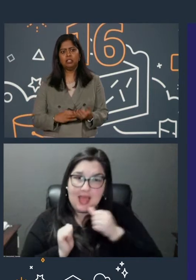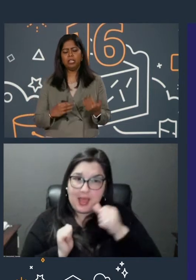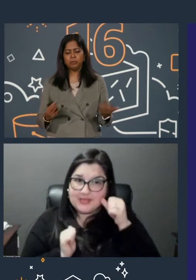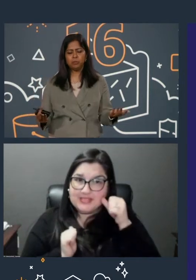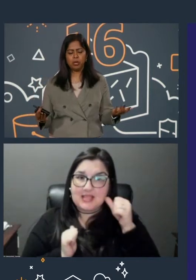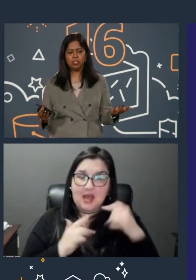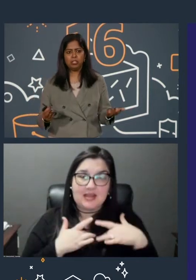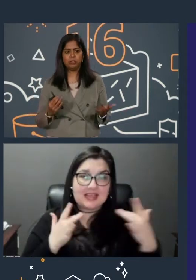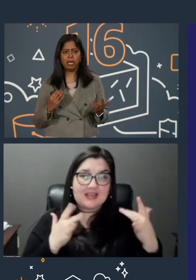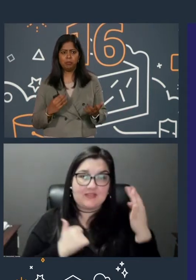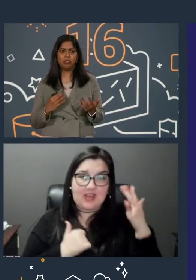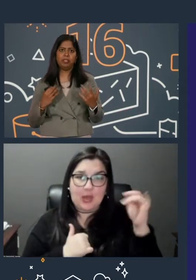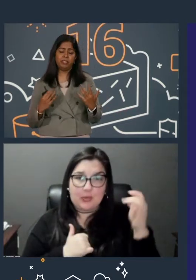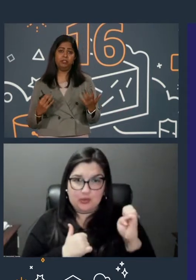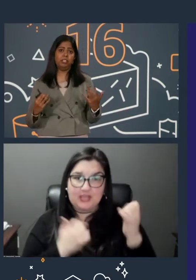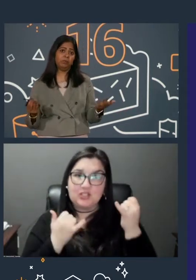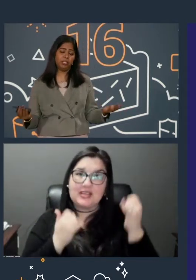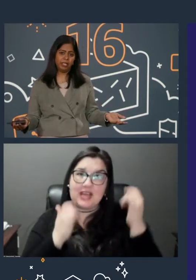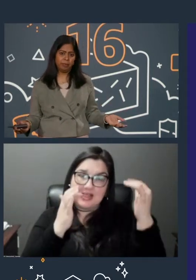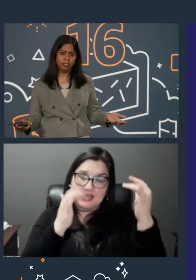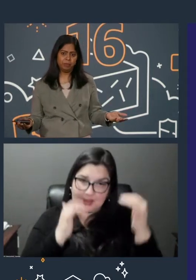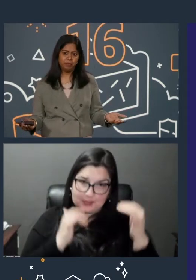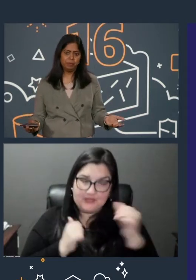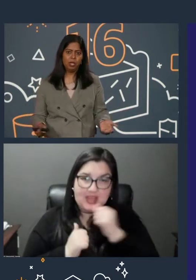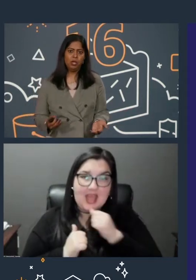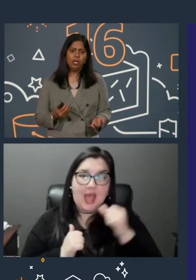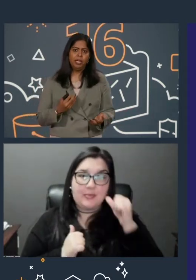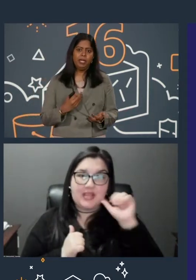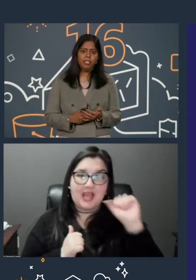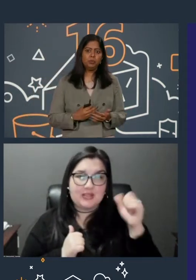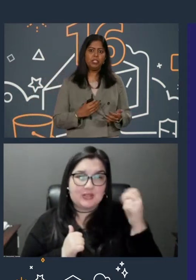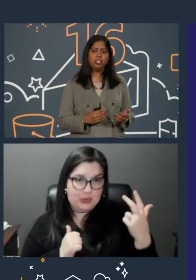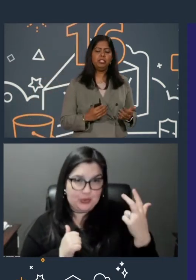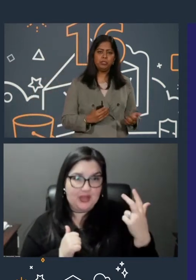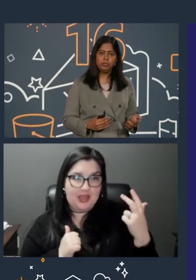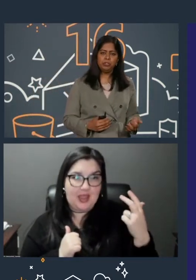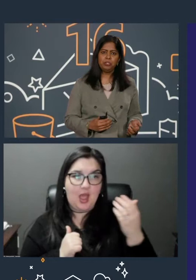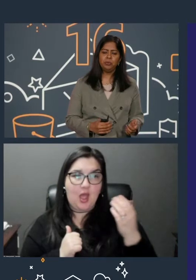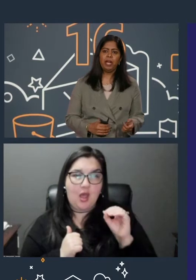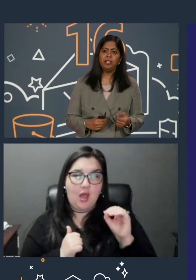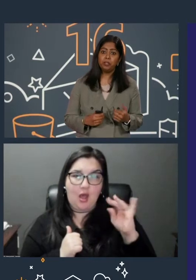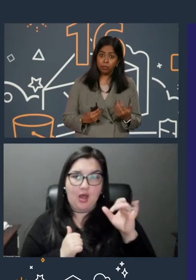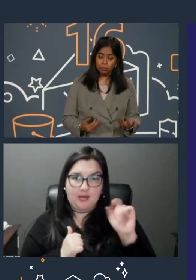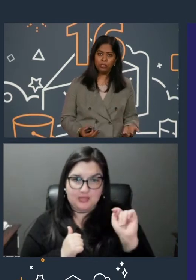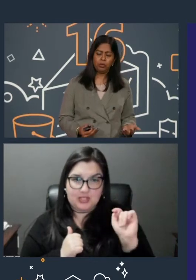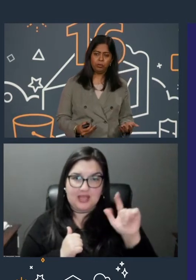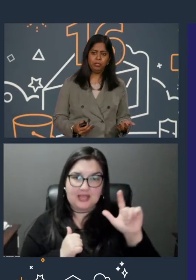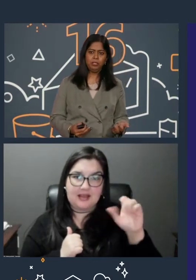So let's move on to Amazon S3 Object Lambda. It is what you use to add your own code